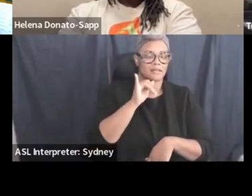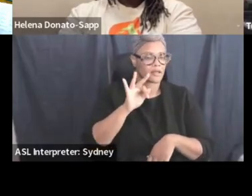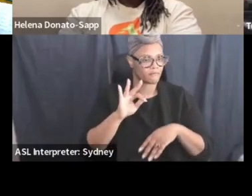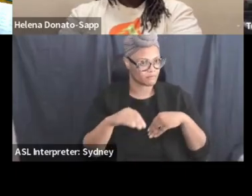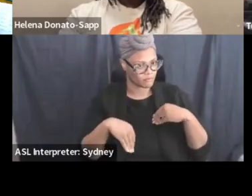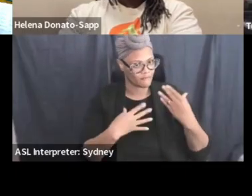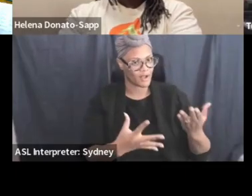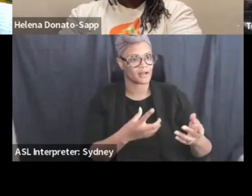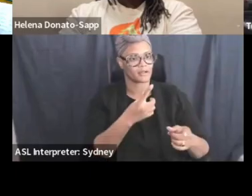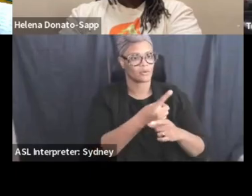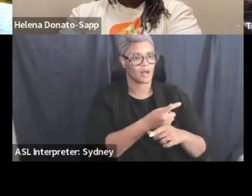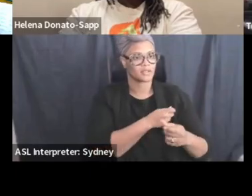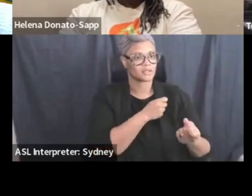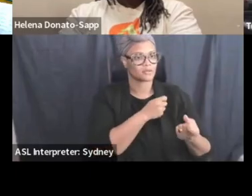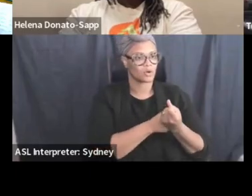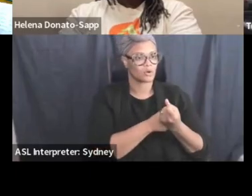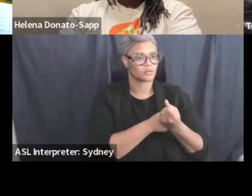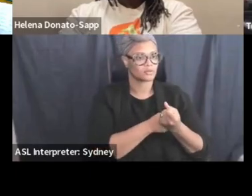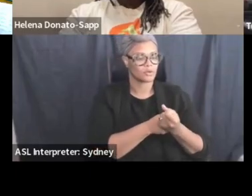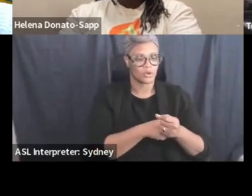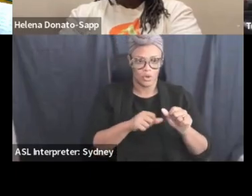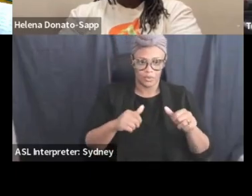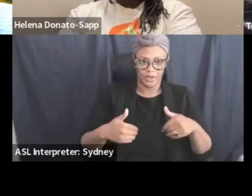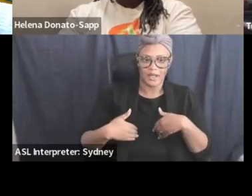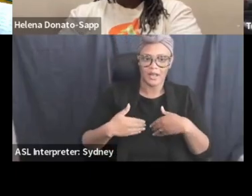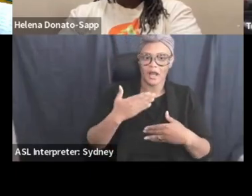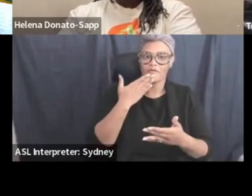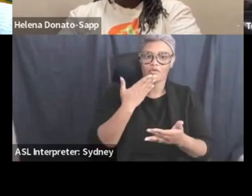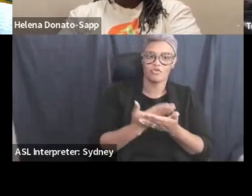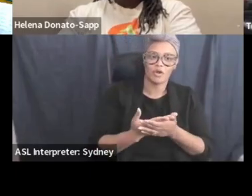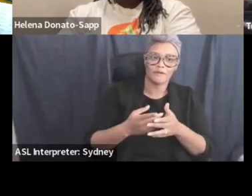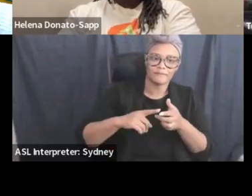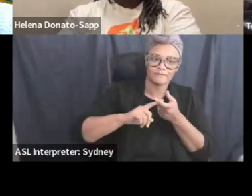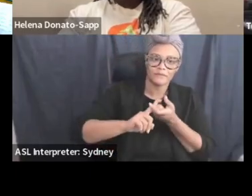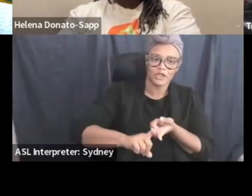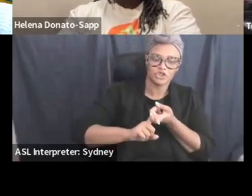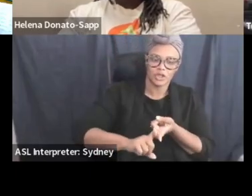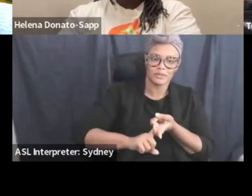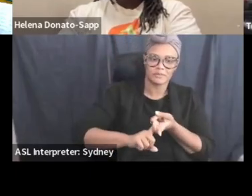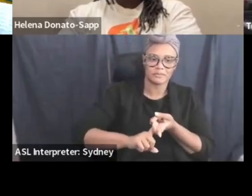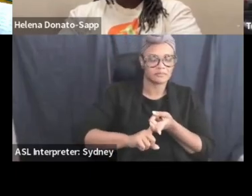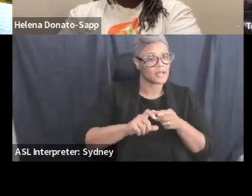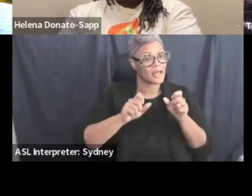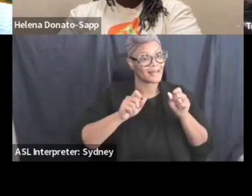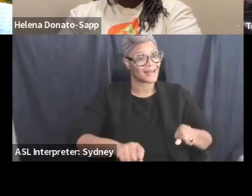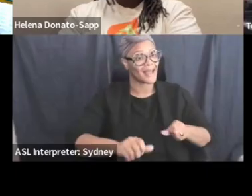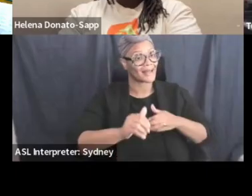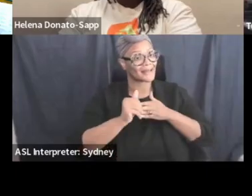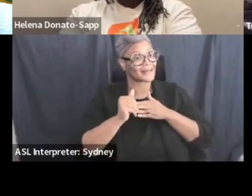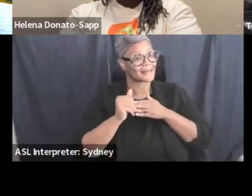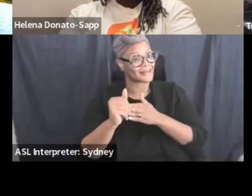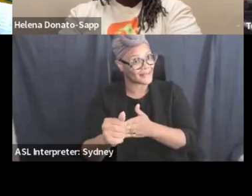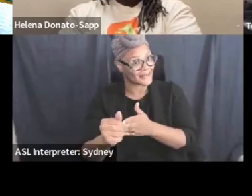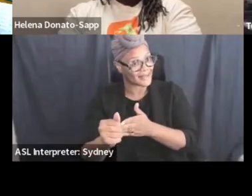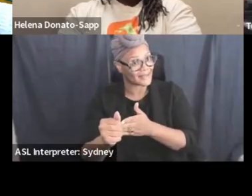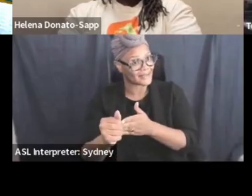The condition that is a cornerstone for me is the call for everyone to see us as capable